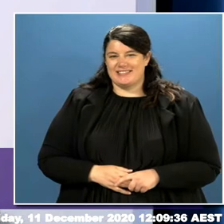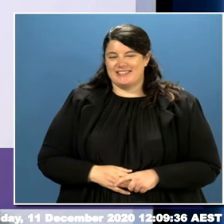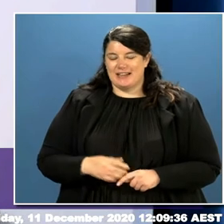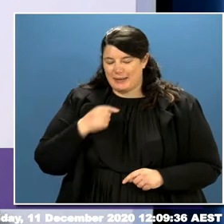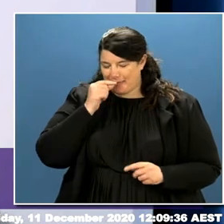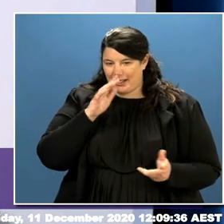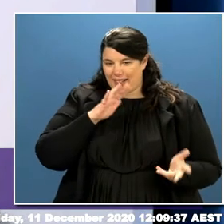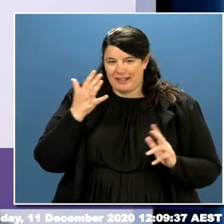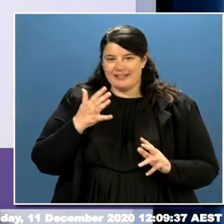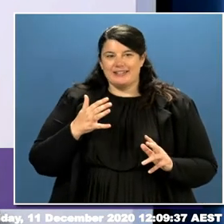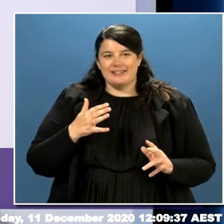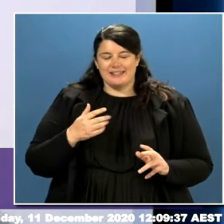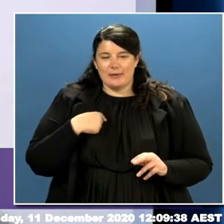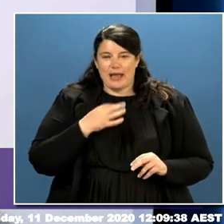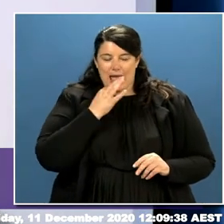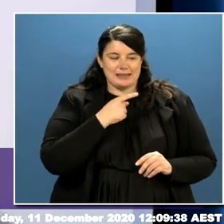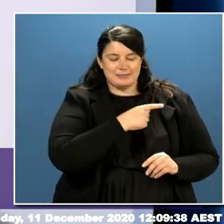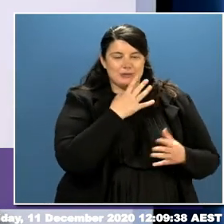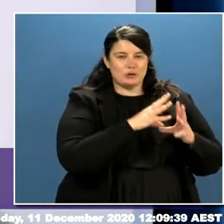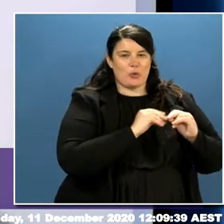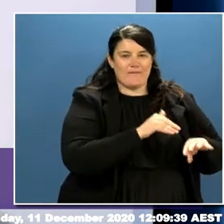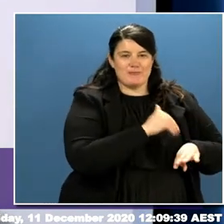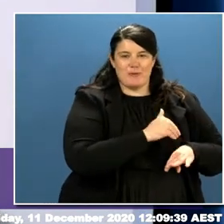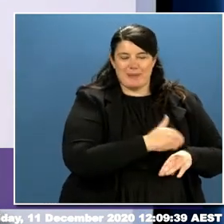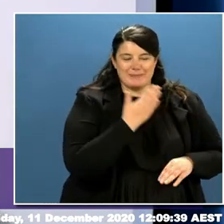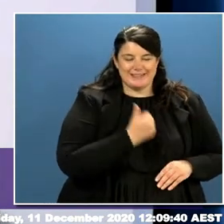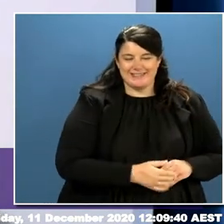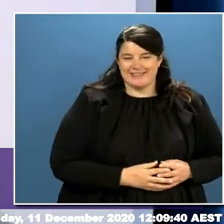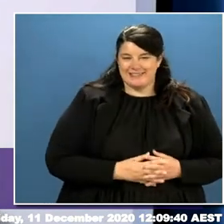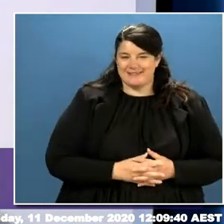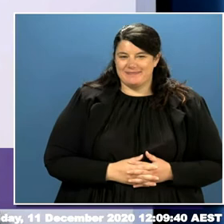Could you solve this whole thing right now and answer in 2 minutes?